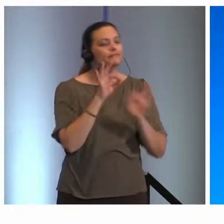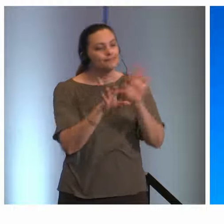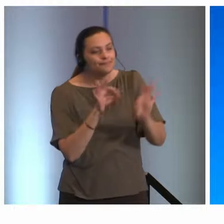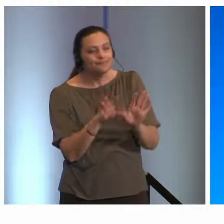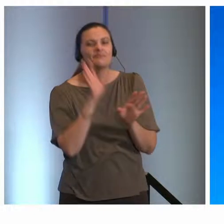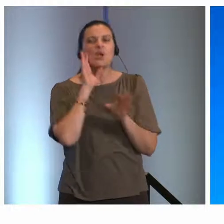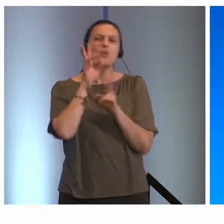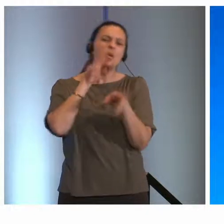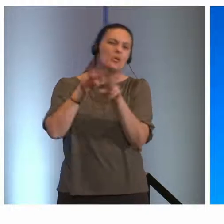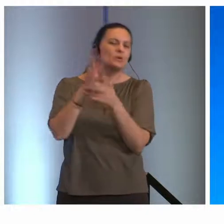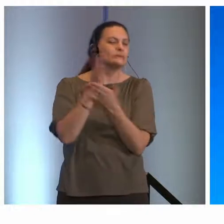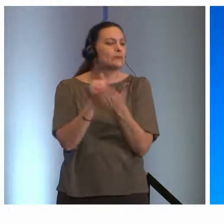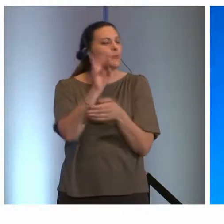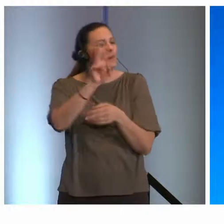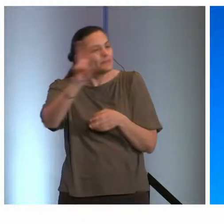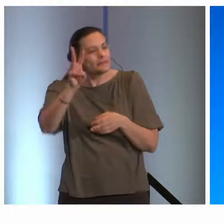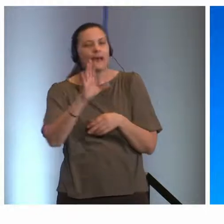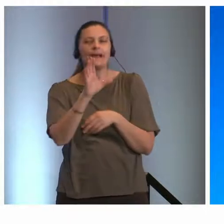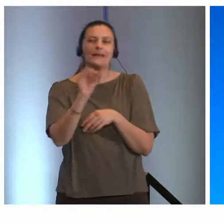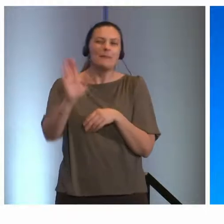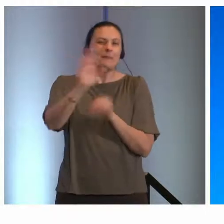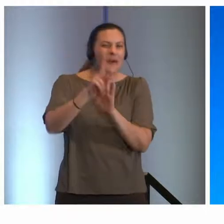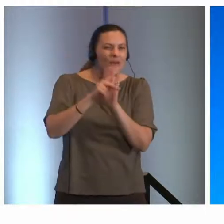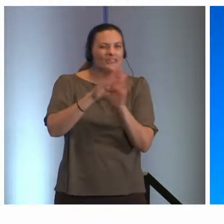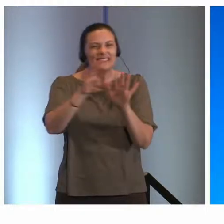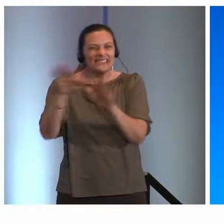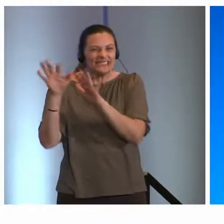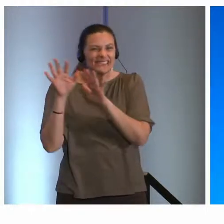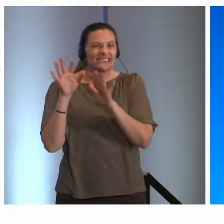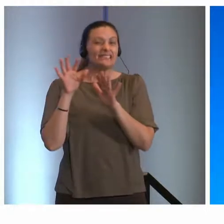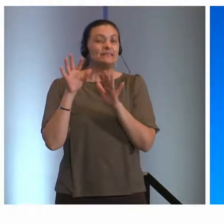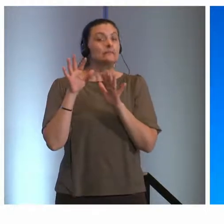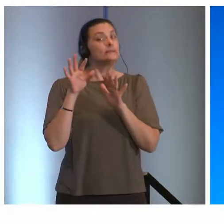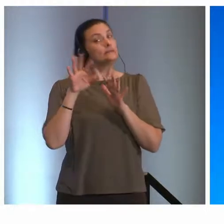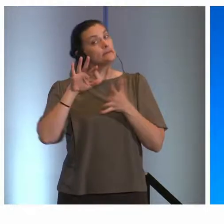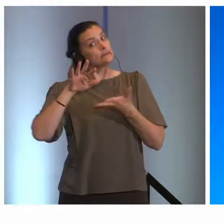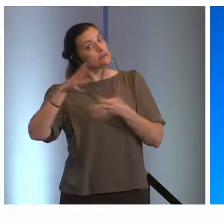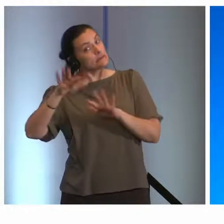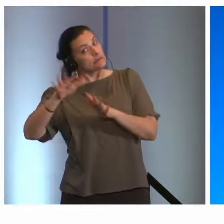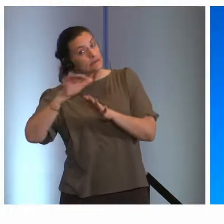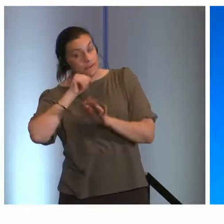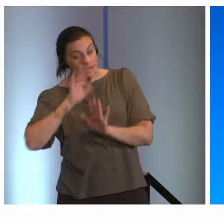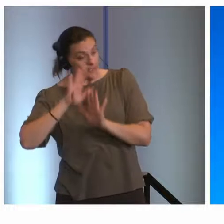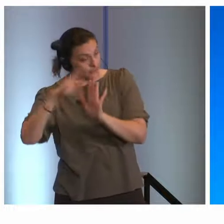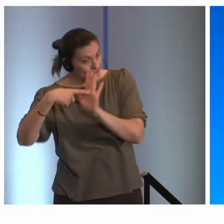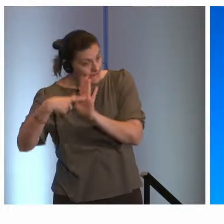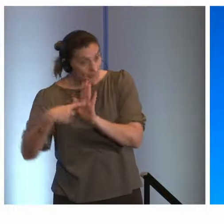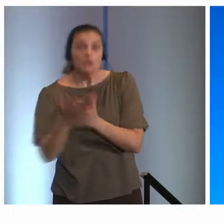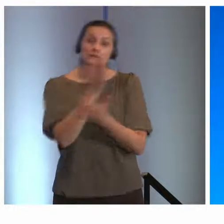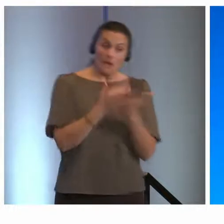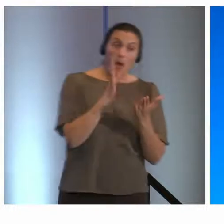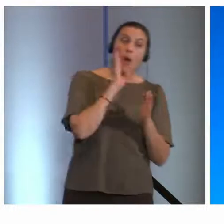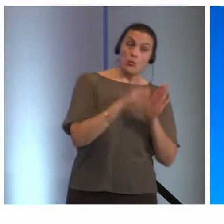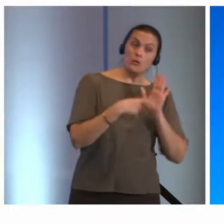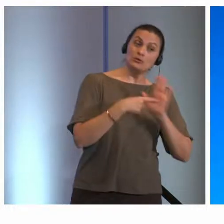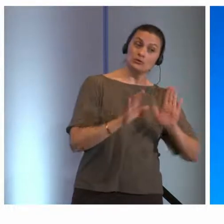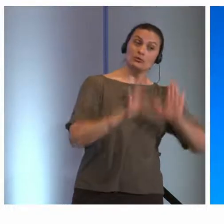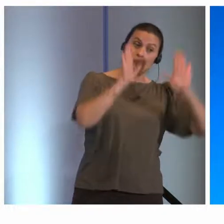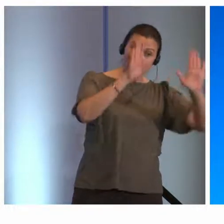section language and messaging. And we'll review, some Web sites, and some company policies, that, maybe not so